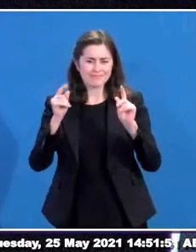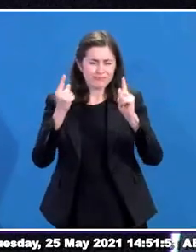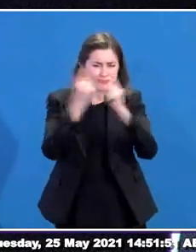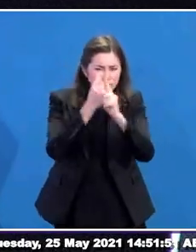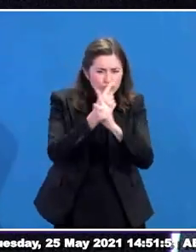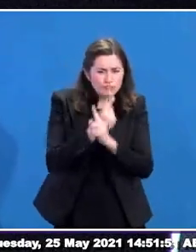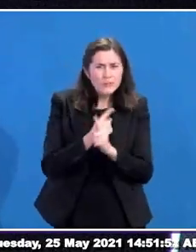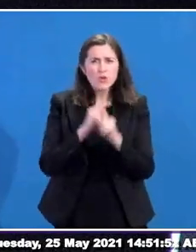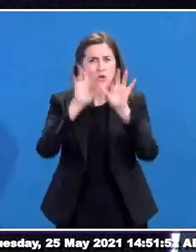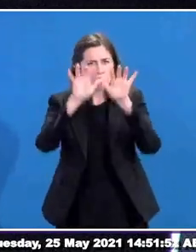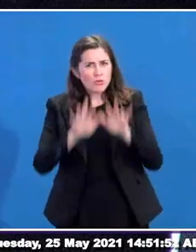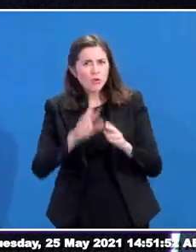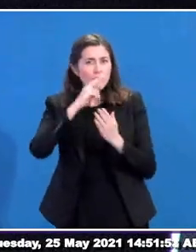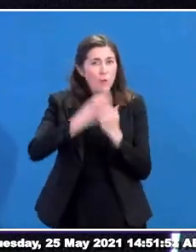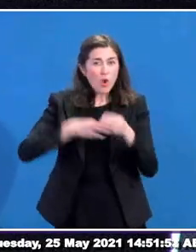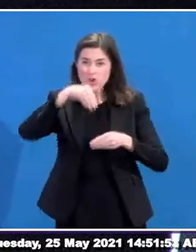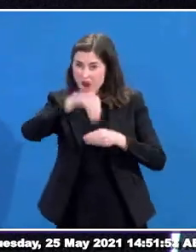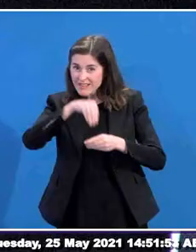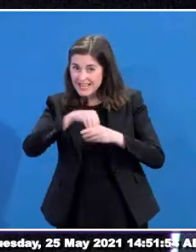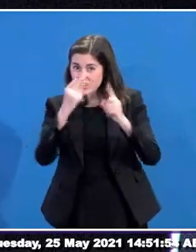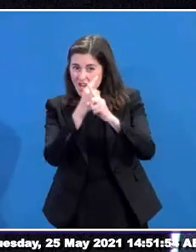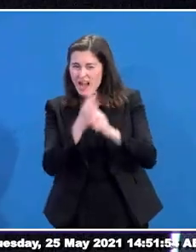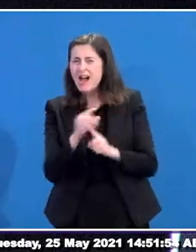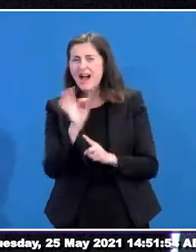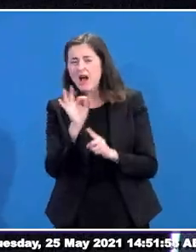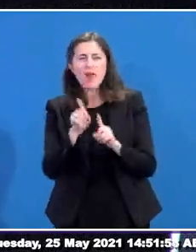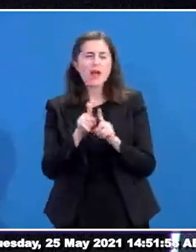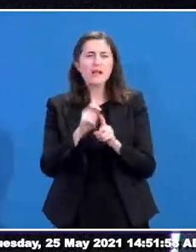They may suggest moving a section; you know, that actually doesn't